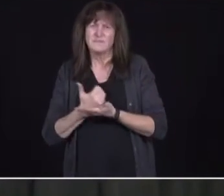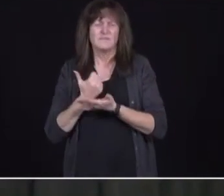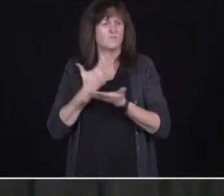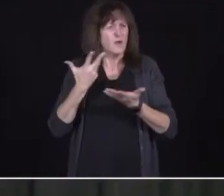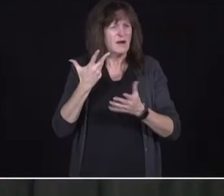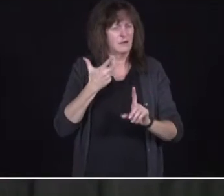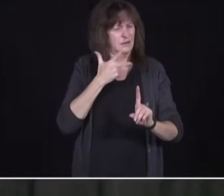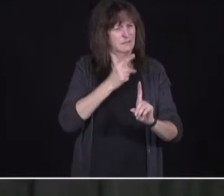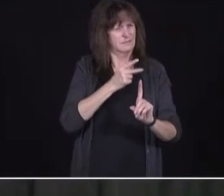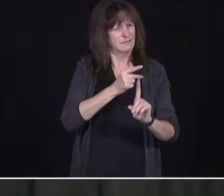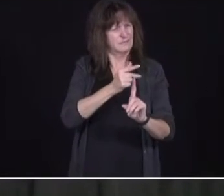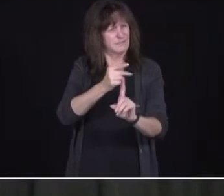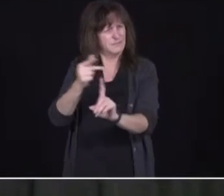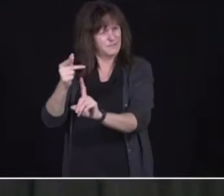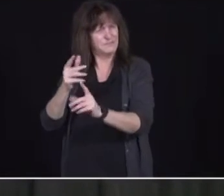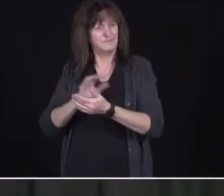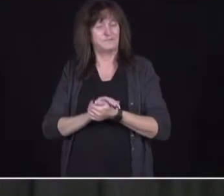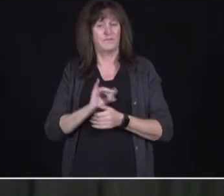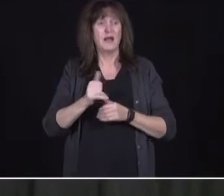vaccine rollout plan is already well